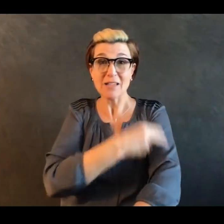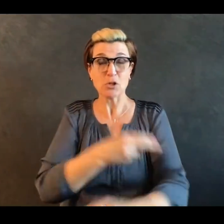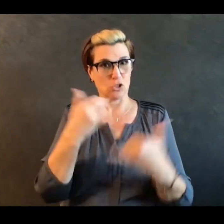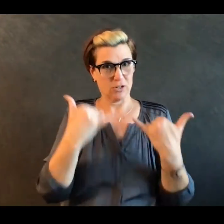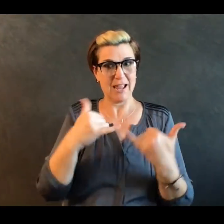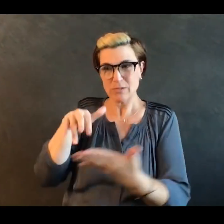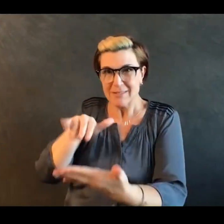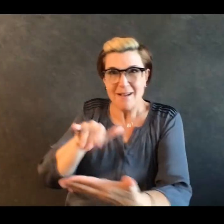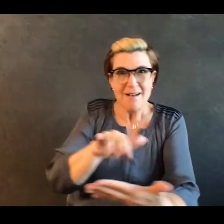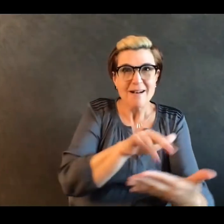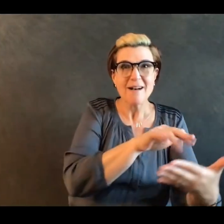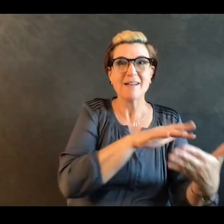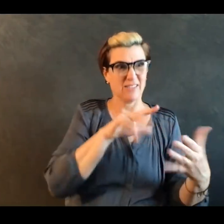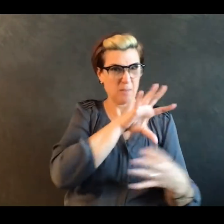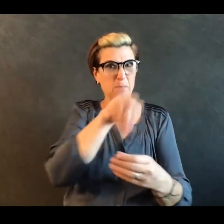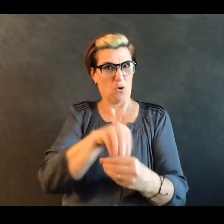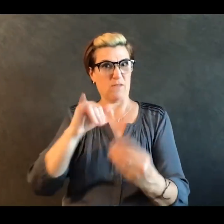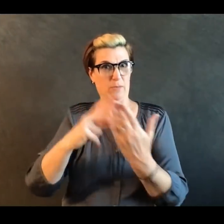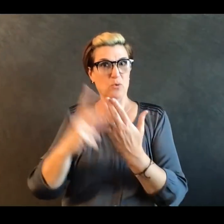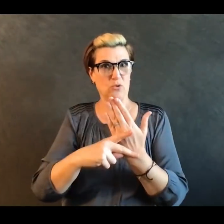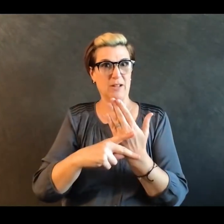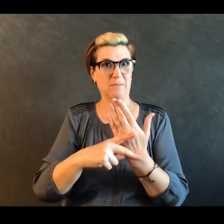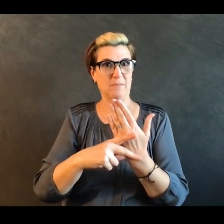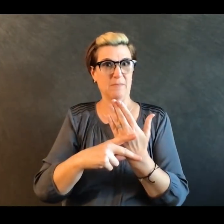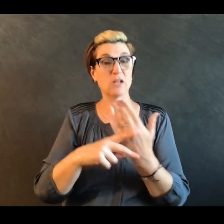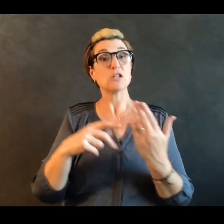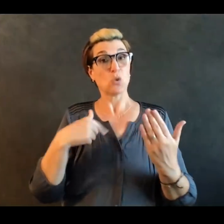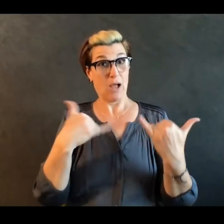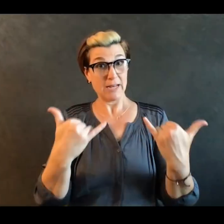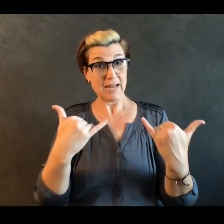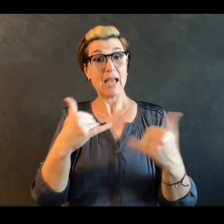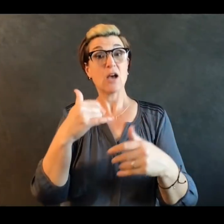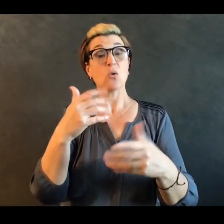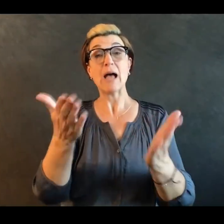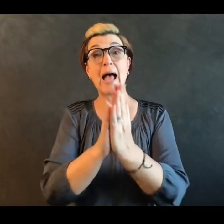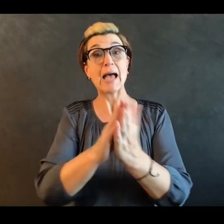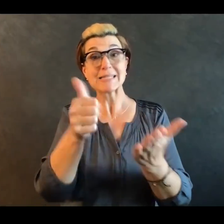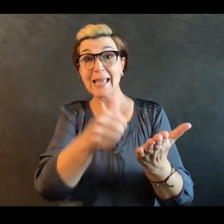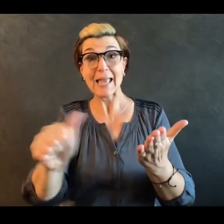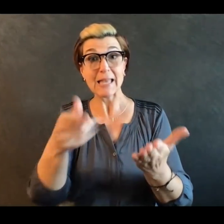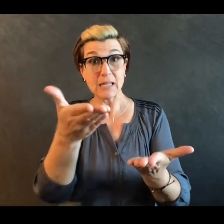every American who has recovered from the corona virus for at least two and